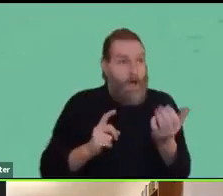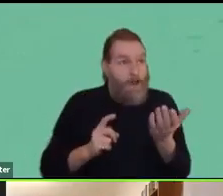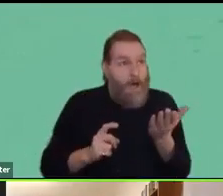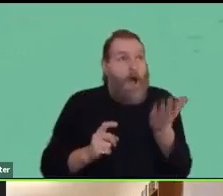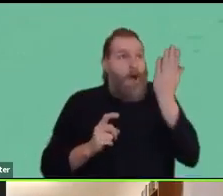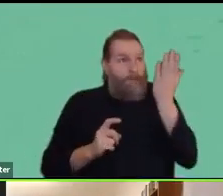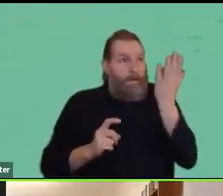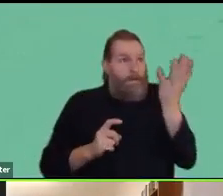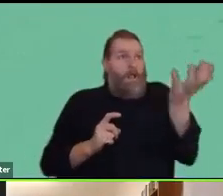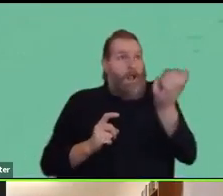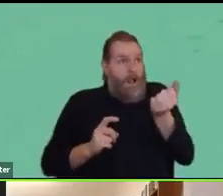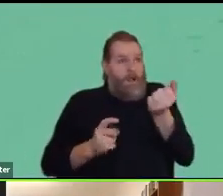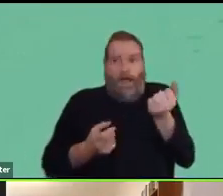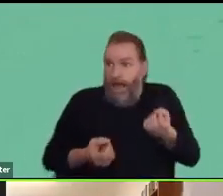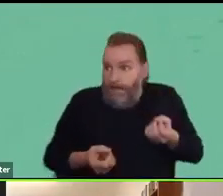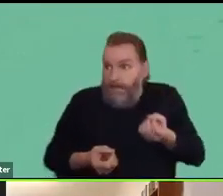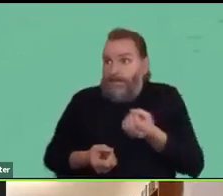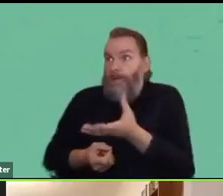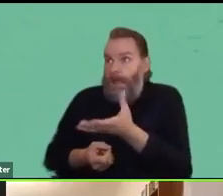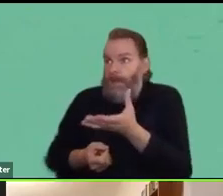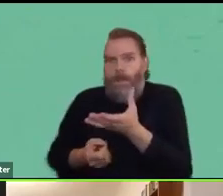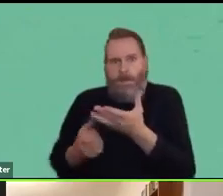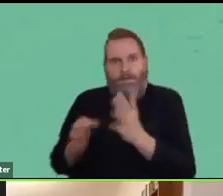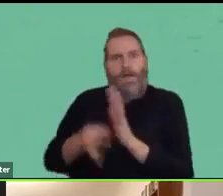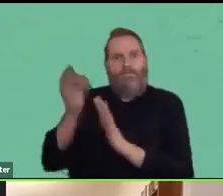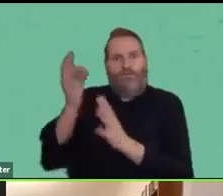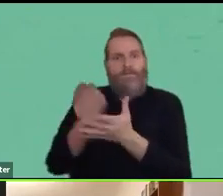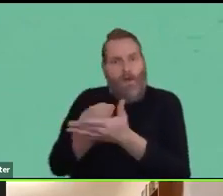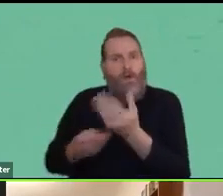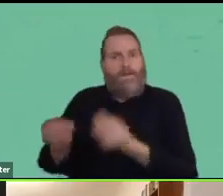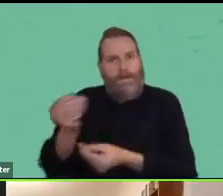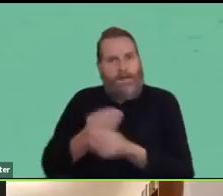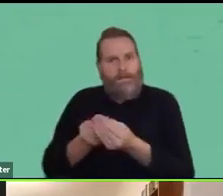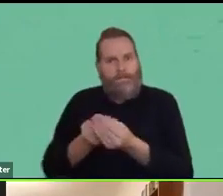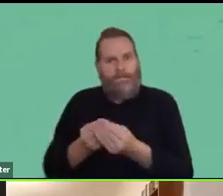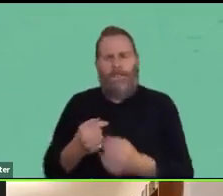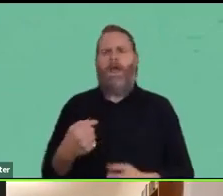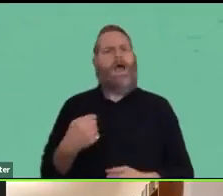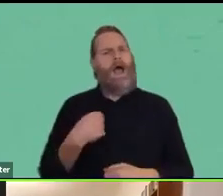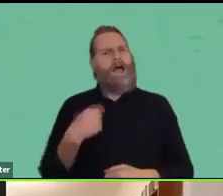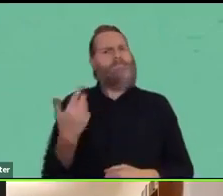thing and here's the final point we asked the Cabinet Office to confirm that this was a one-year